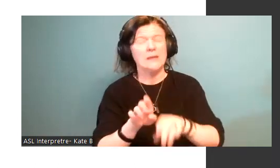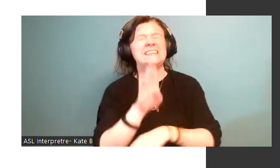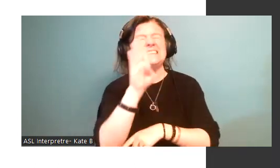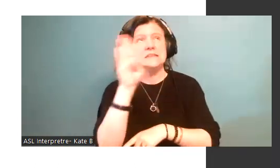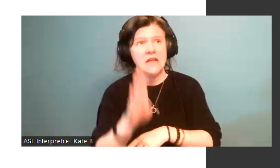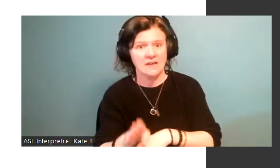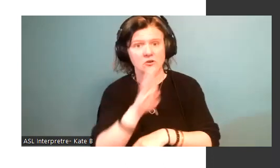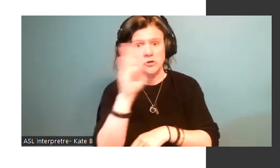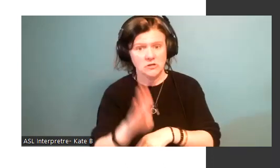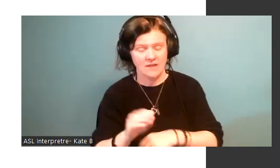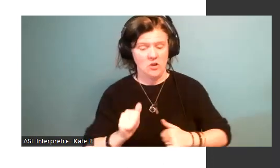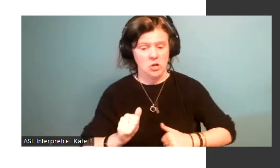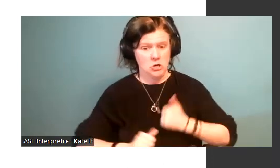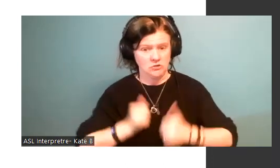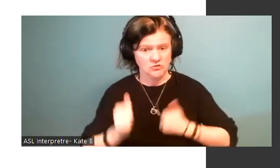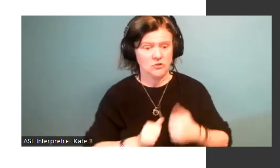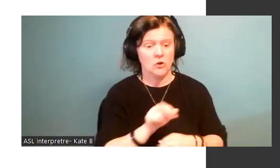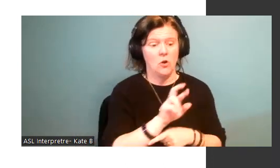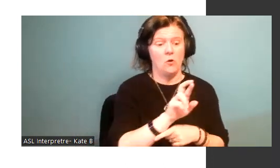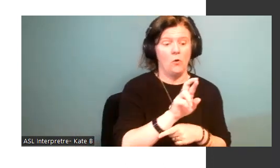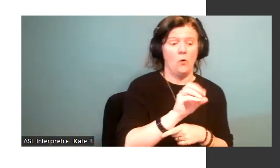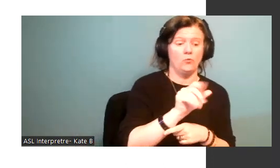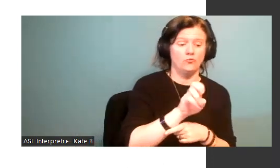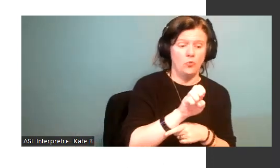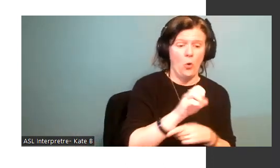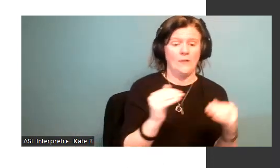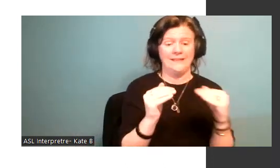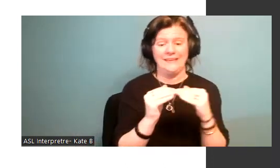counting down the timer. That gets distracting